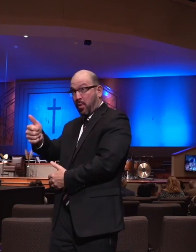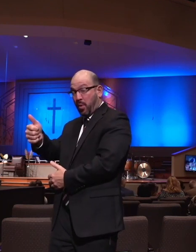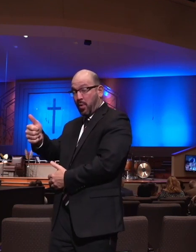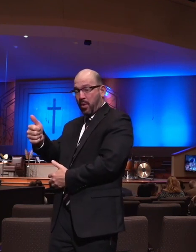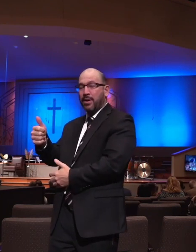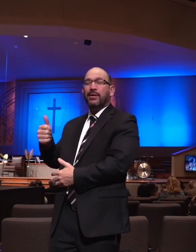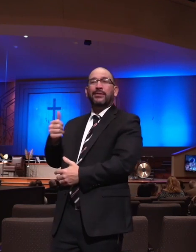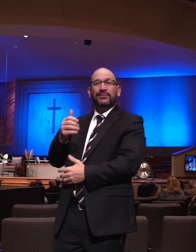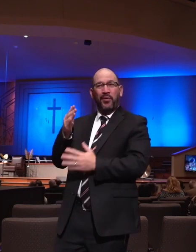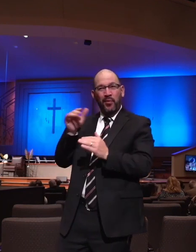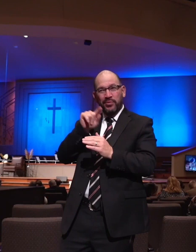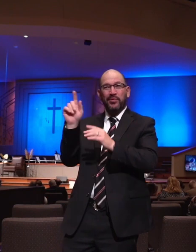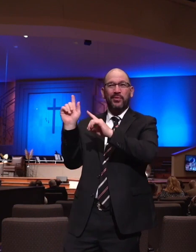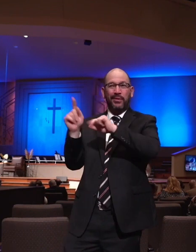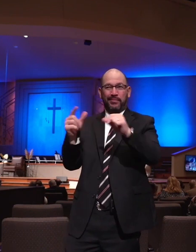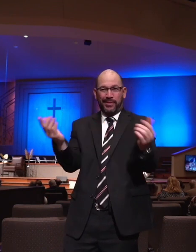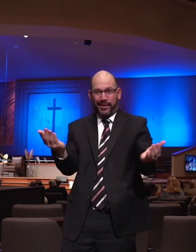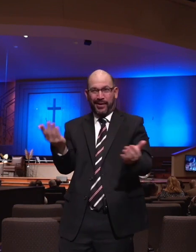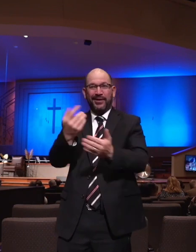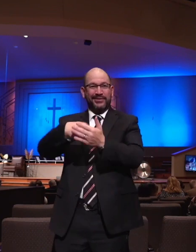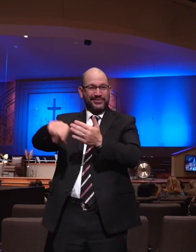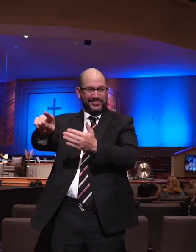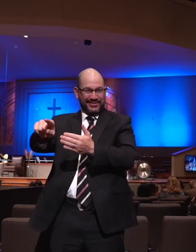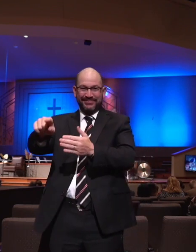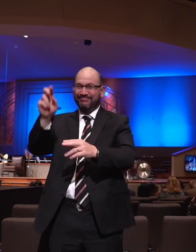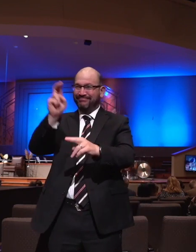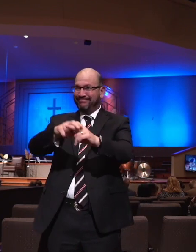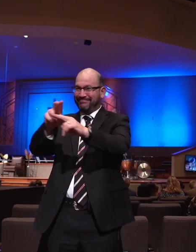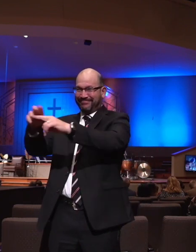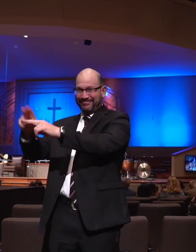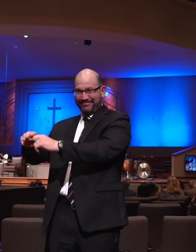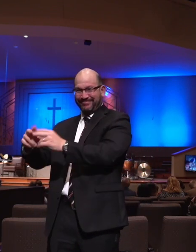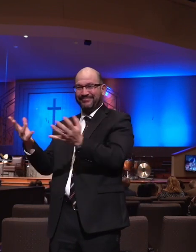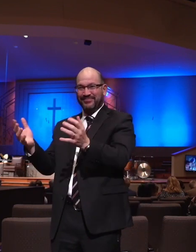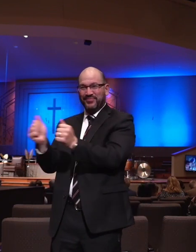and we're excited about the things that are going to be happening here